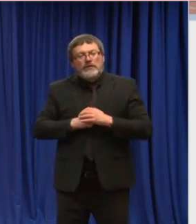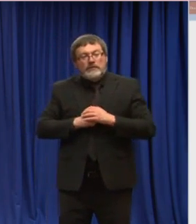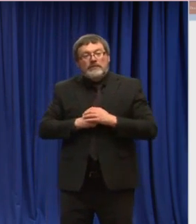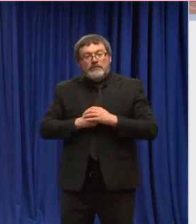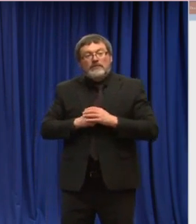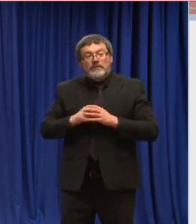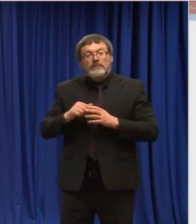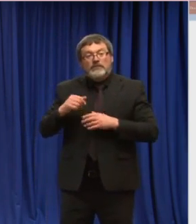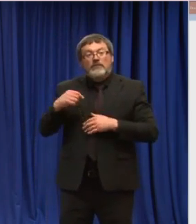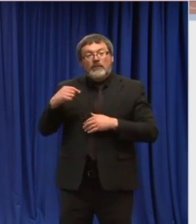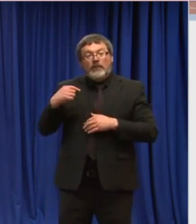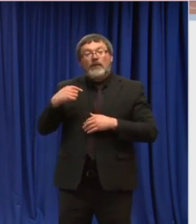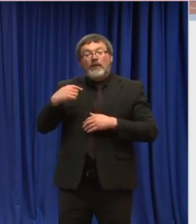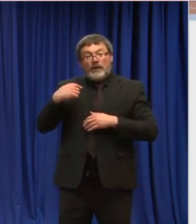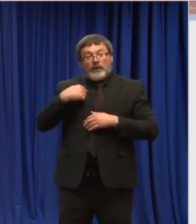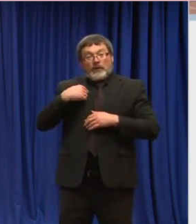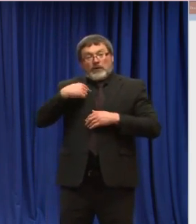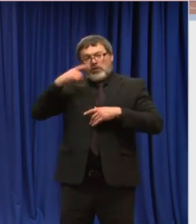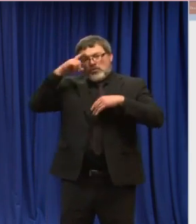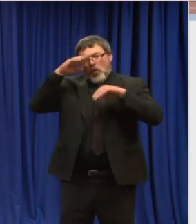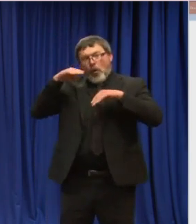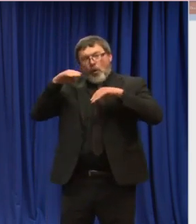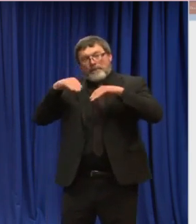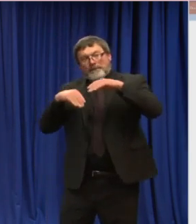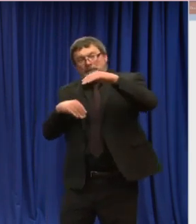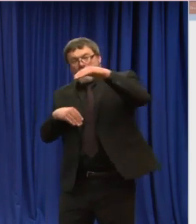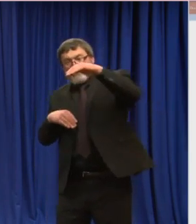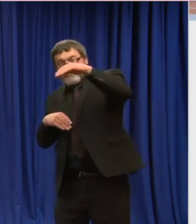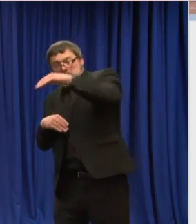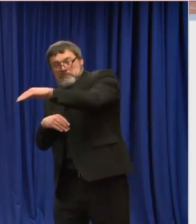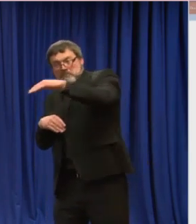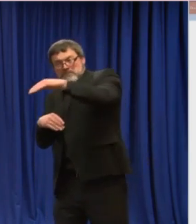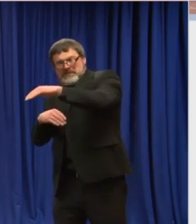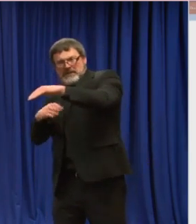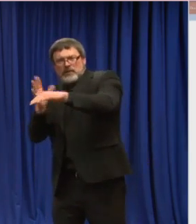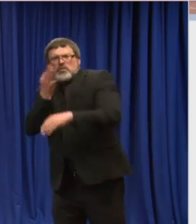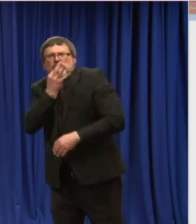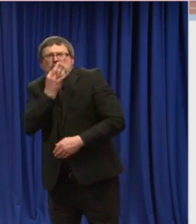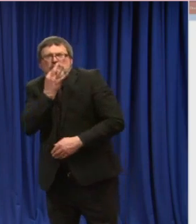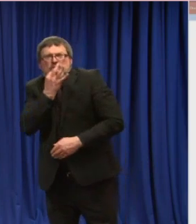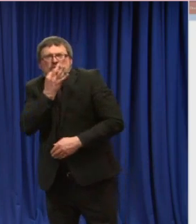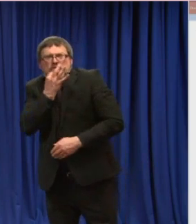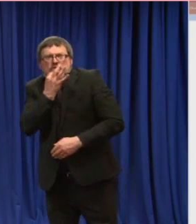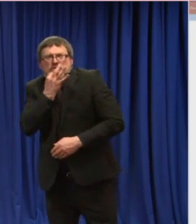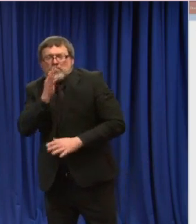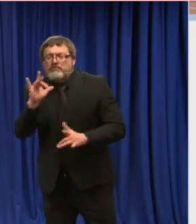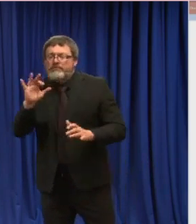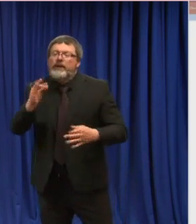WELL, ONE OF THE NEW ONES IS HOPEFULLY WE’LL SEE THE BACKSIDE OF A CURVE SOMETIME IN THE COMING FEW WEEKS.